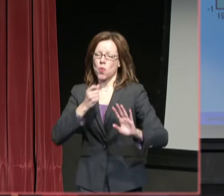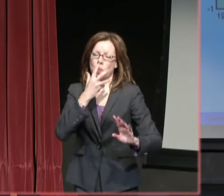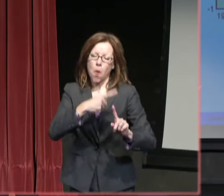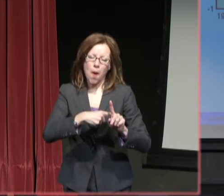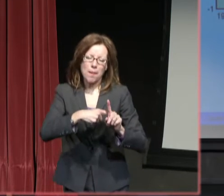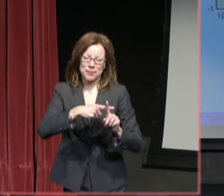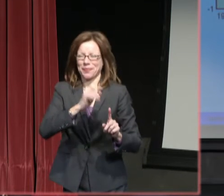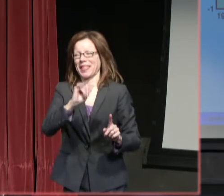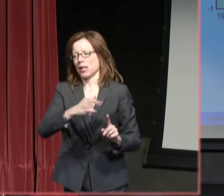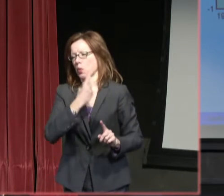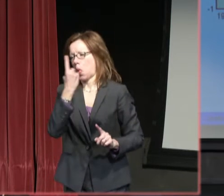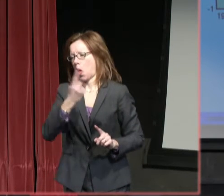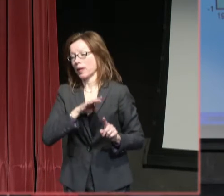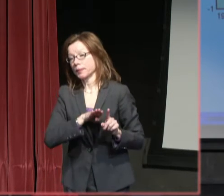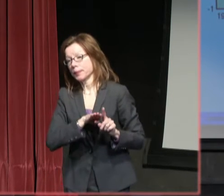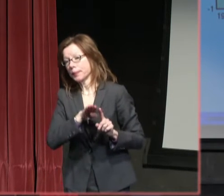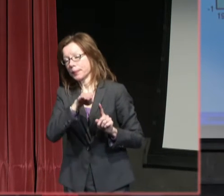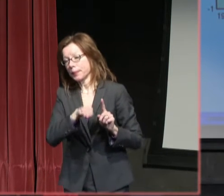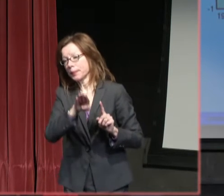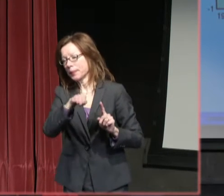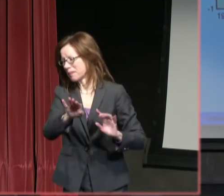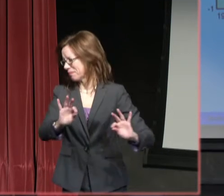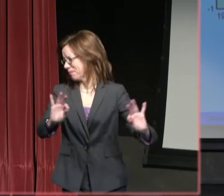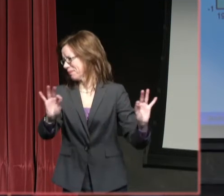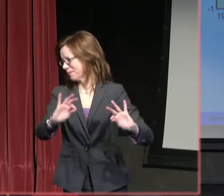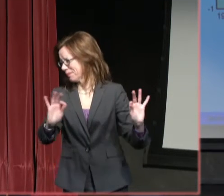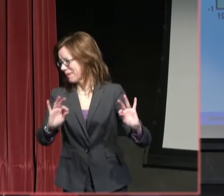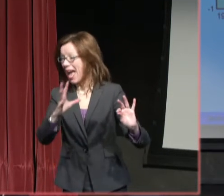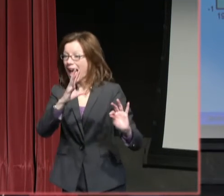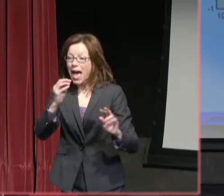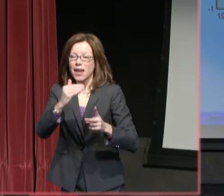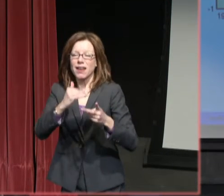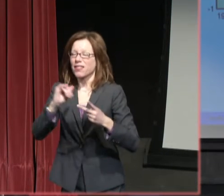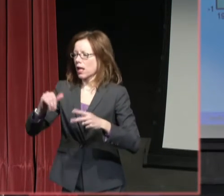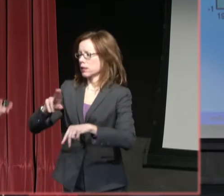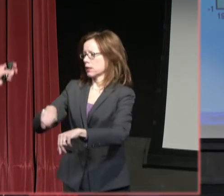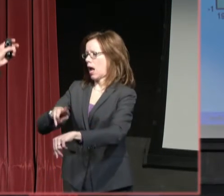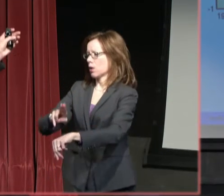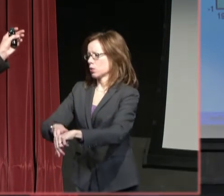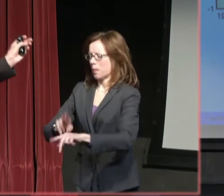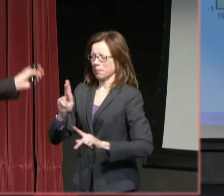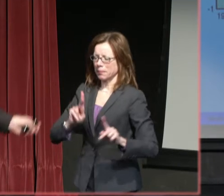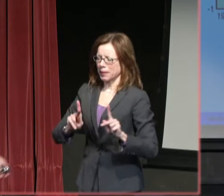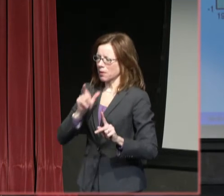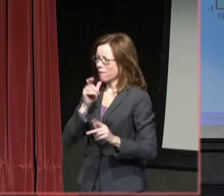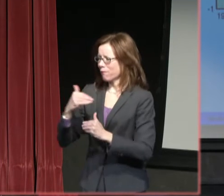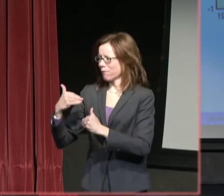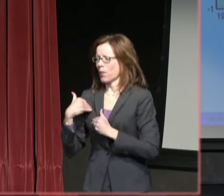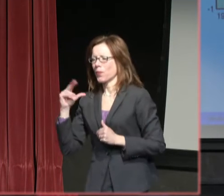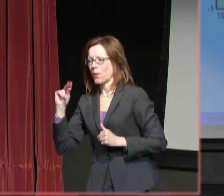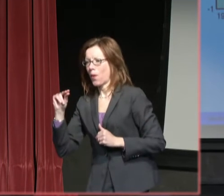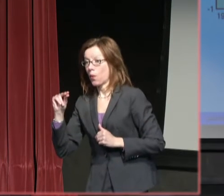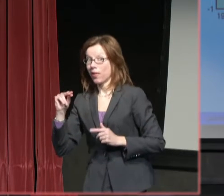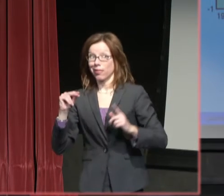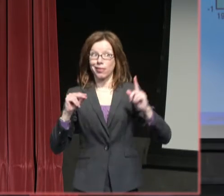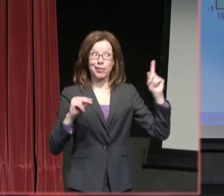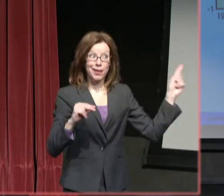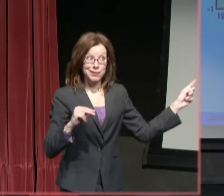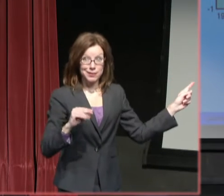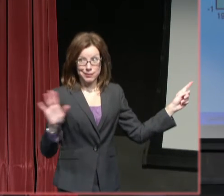which I've mentioned before and it's not caused by humans, it's just natural. This slide here is proving that that's not true.